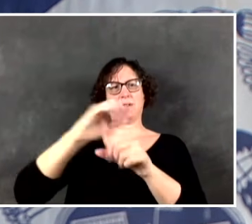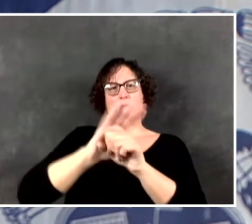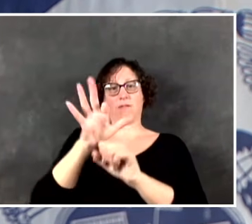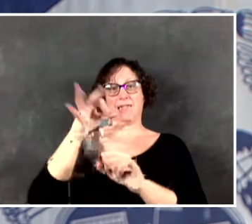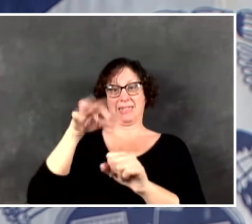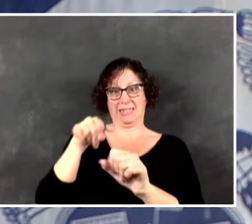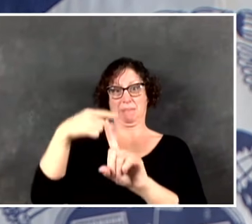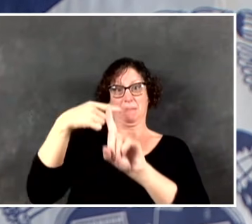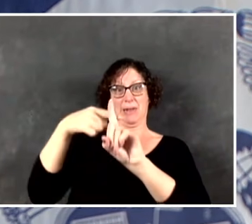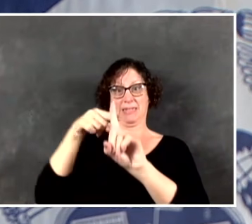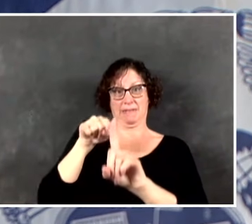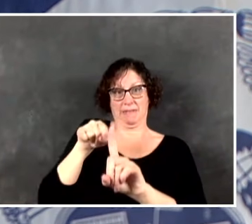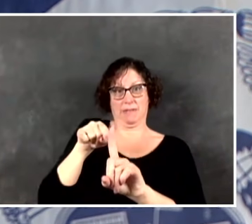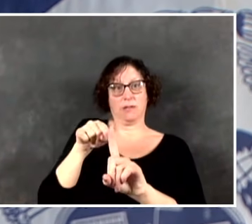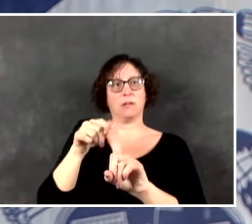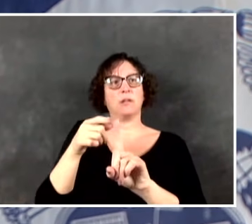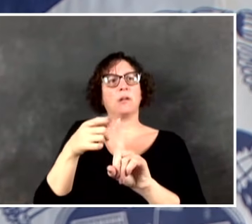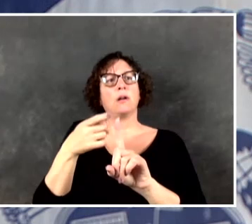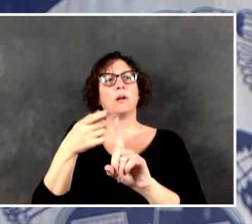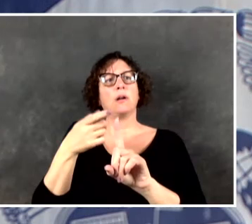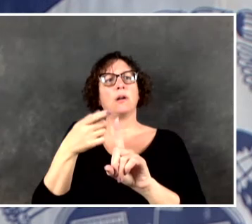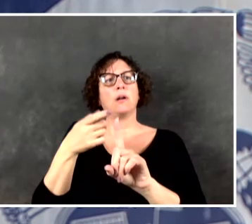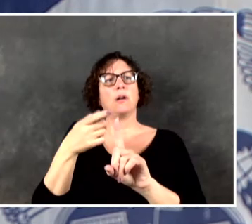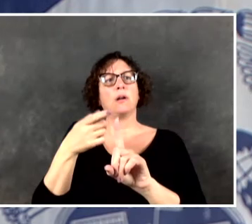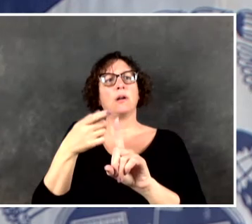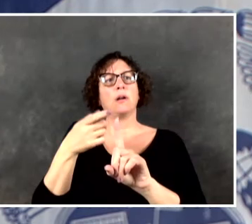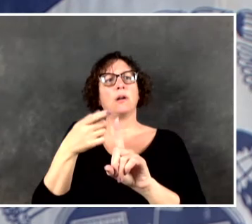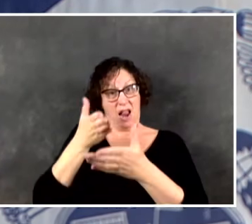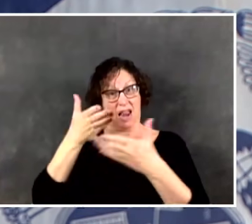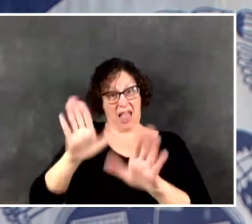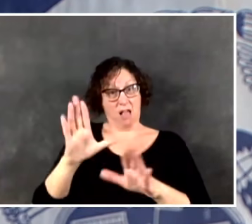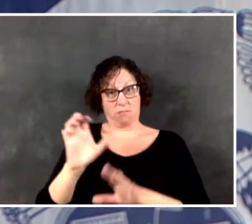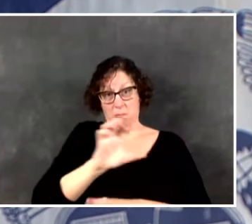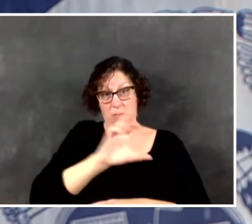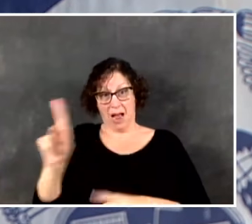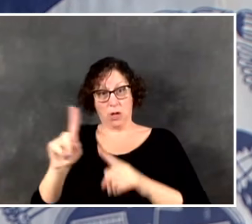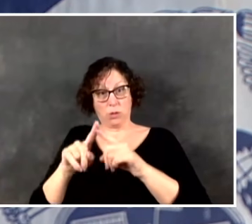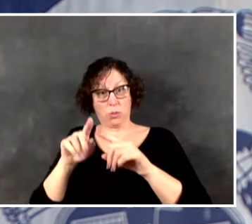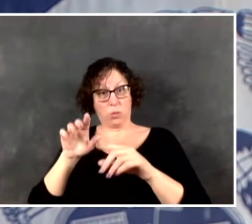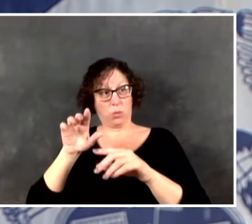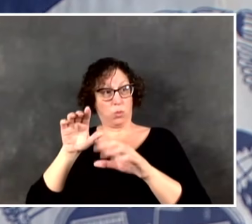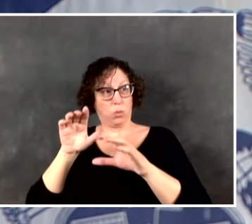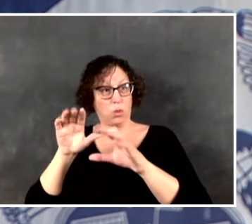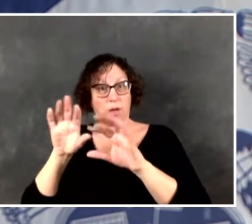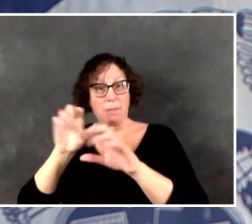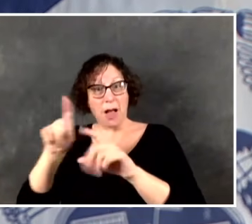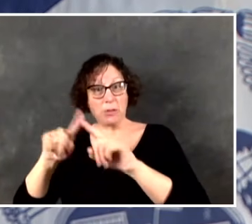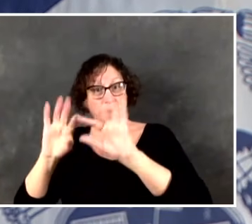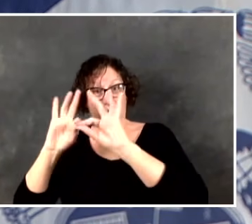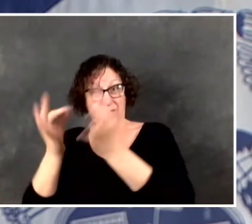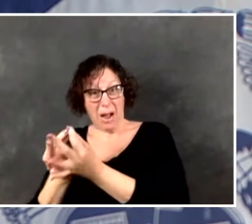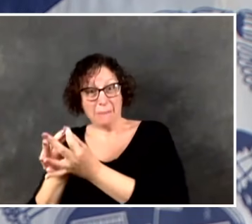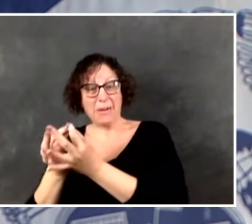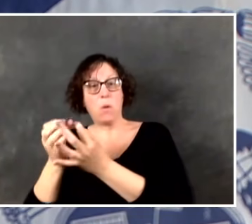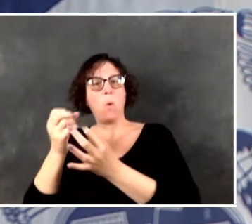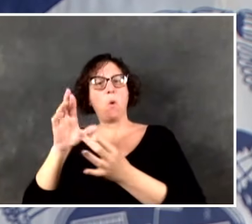THEIR FAMILY, PRESUMING THEY HAVE A FAMILY. AND WHAT CIRCUMSTANCES MIGHT IT BE?